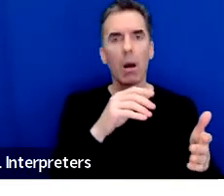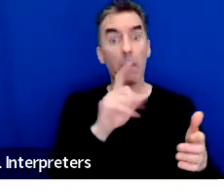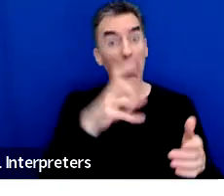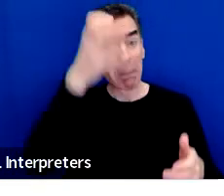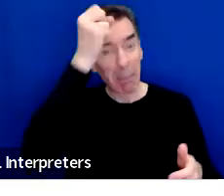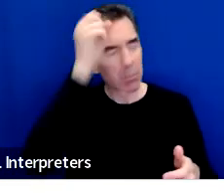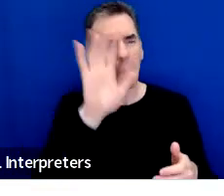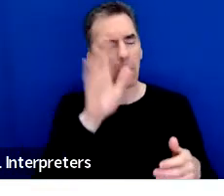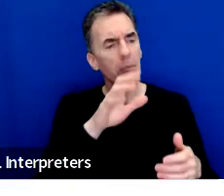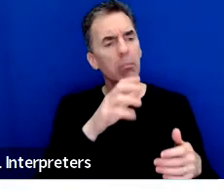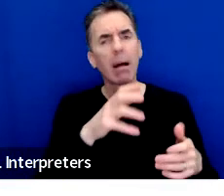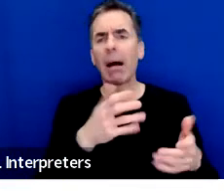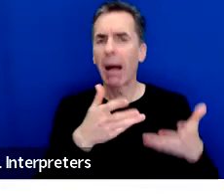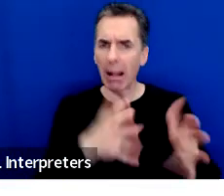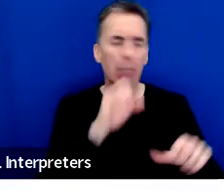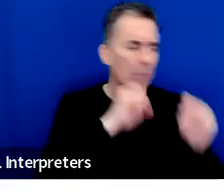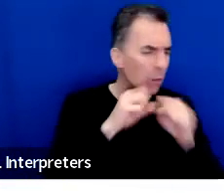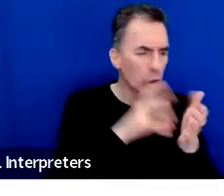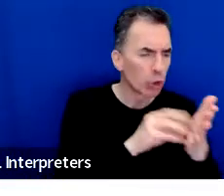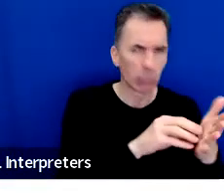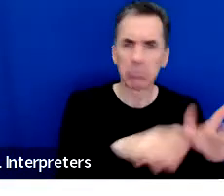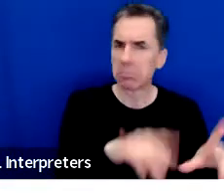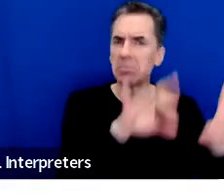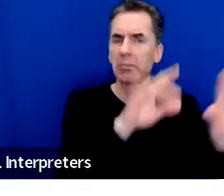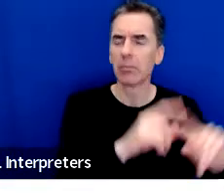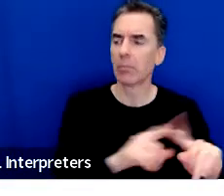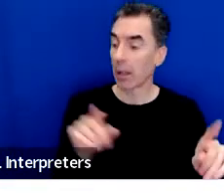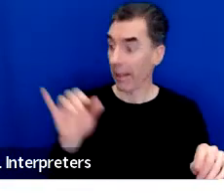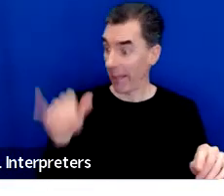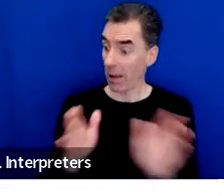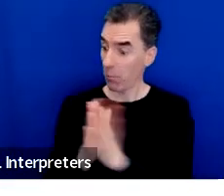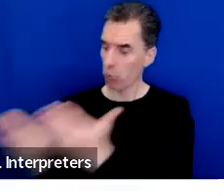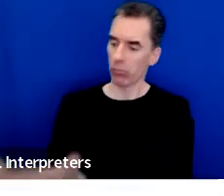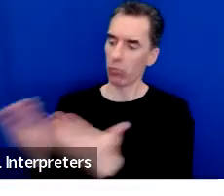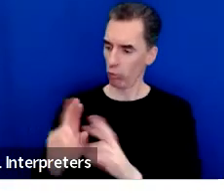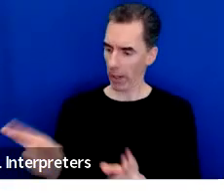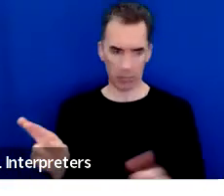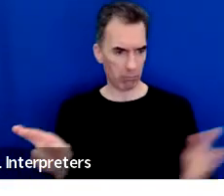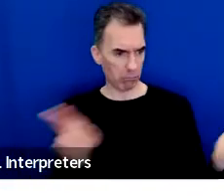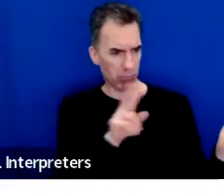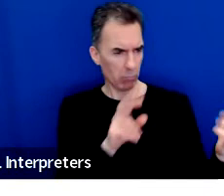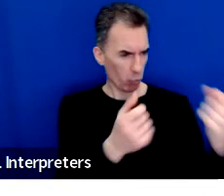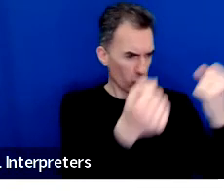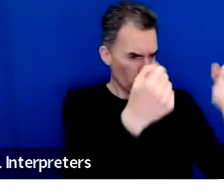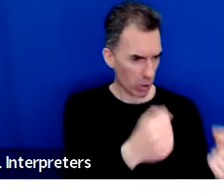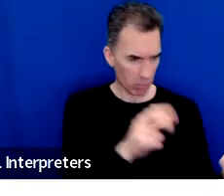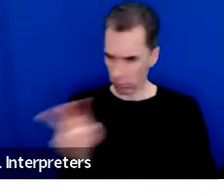But as you're taking the quiz, have it in front of you and you're going to be searching